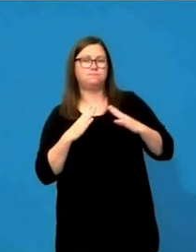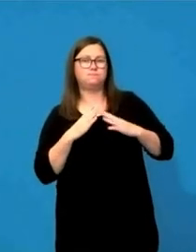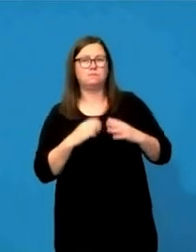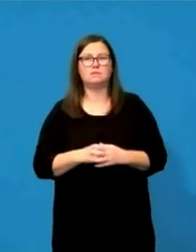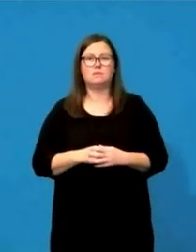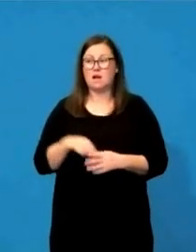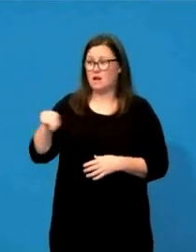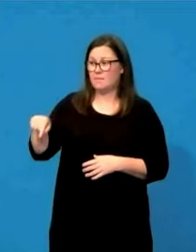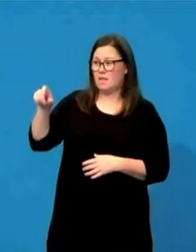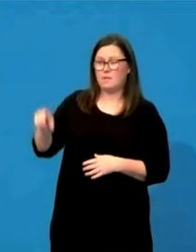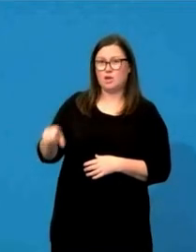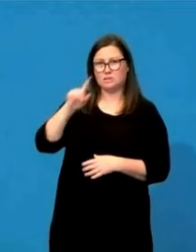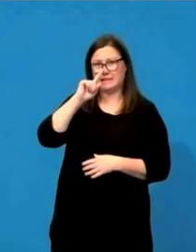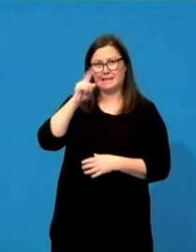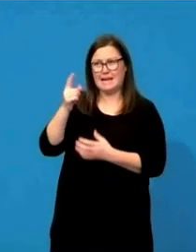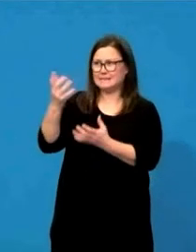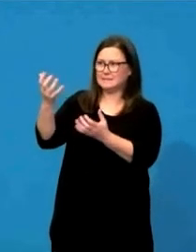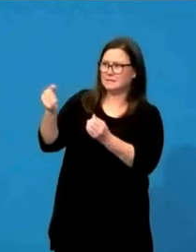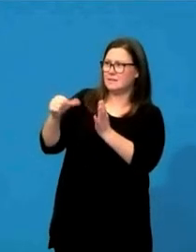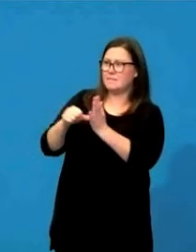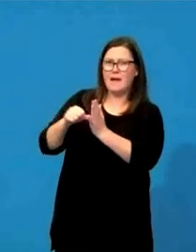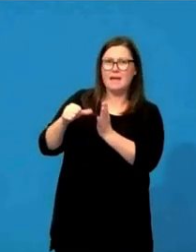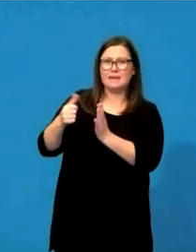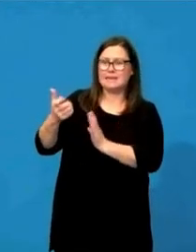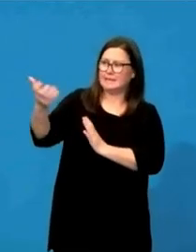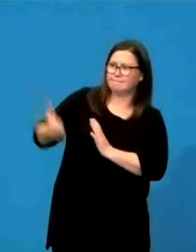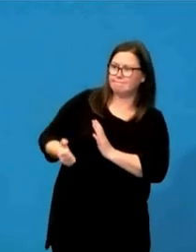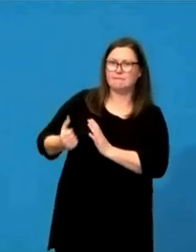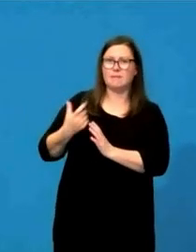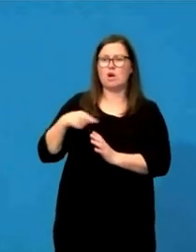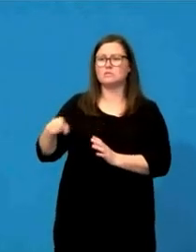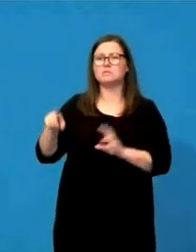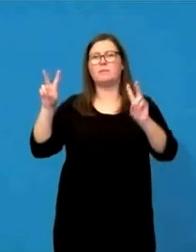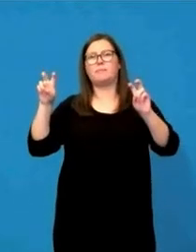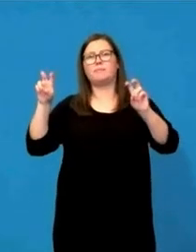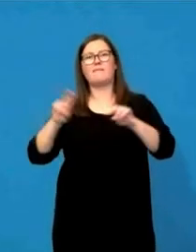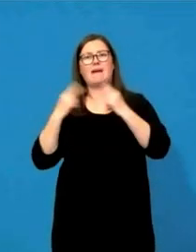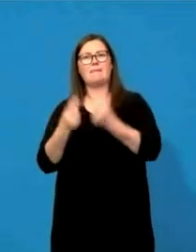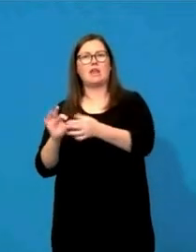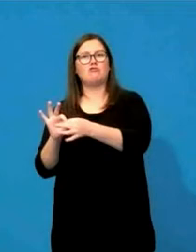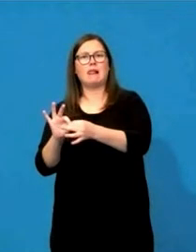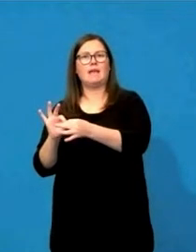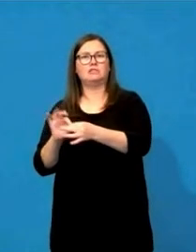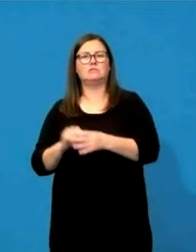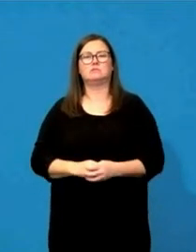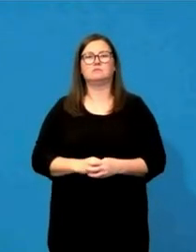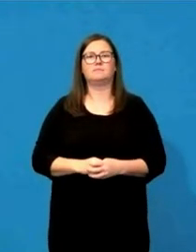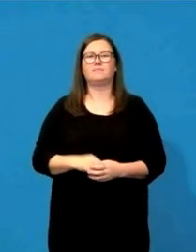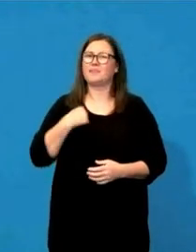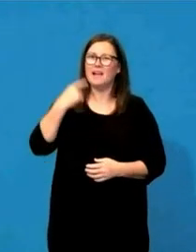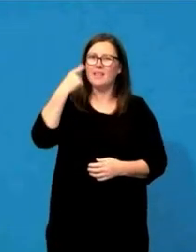I think the other thing is that NDIS has been set up more like a business, and